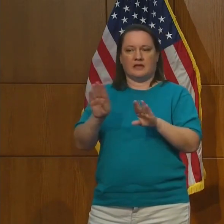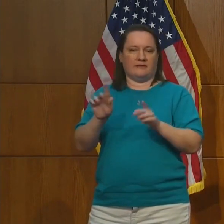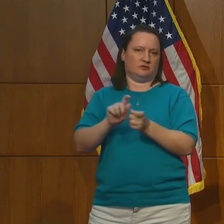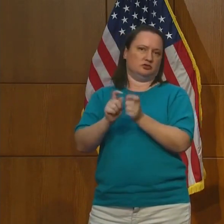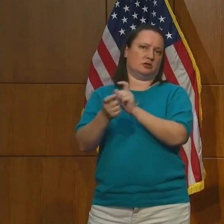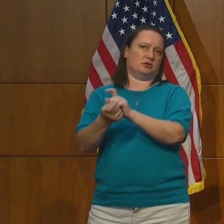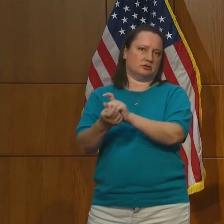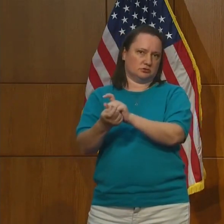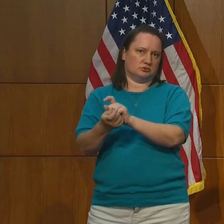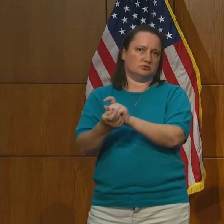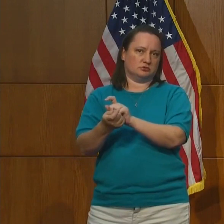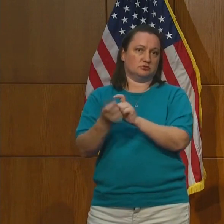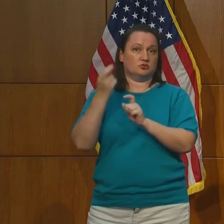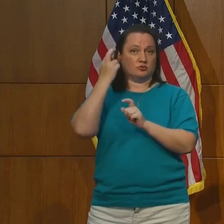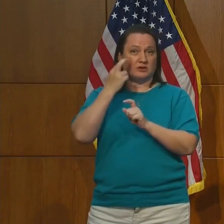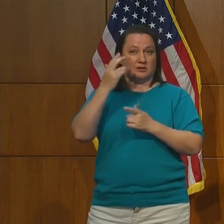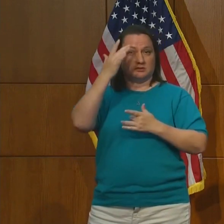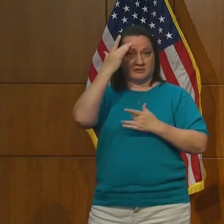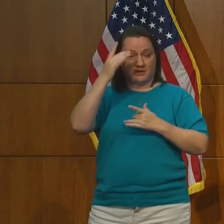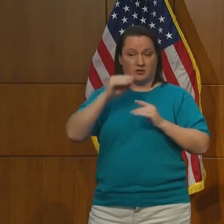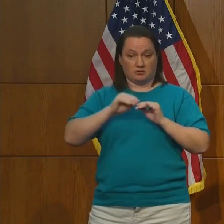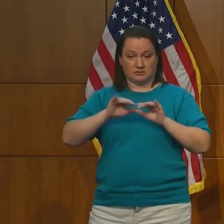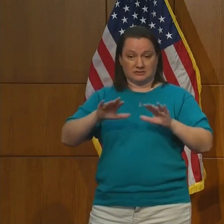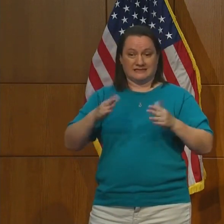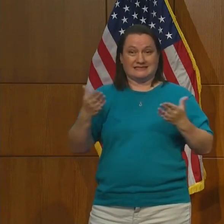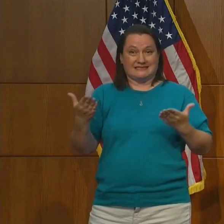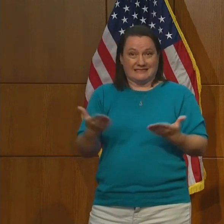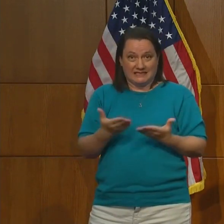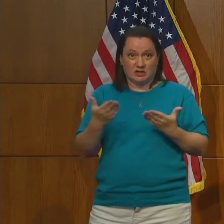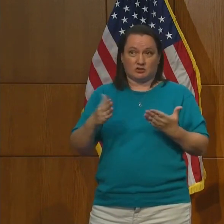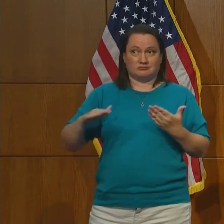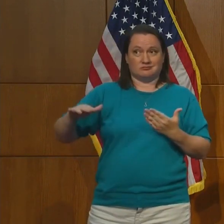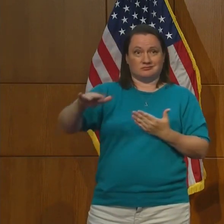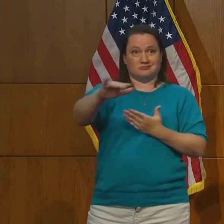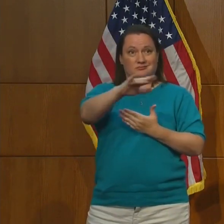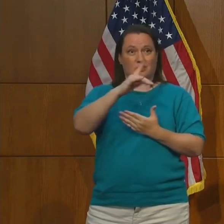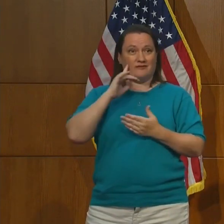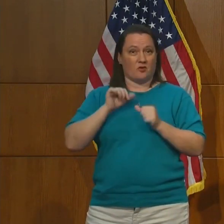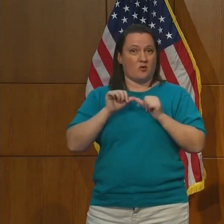QUESTION. YOU KNOW. IT'S ALL ABOUT. CHANGING PEOPLE'S